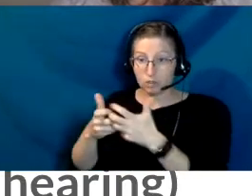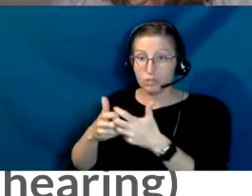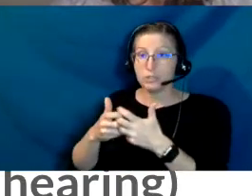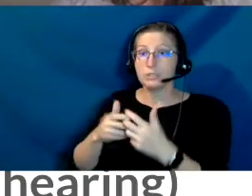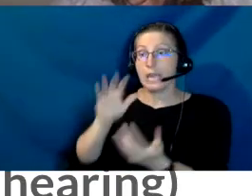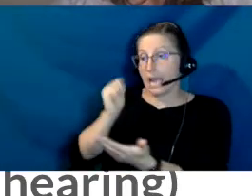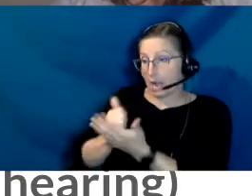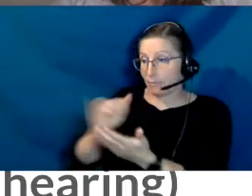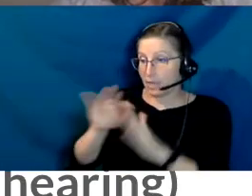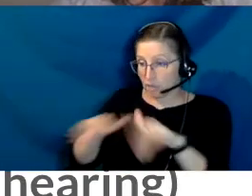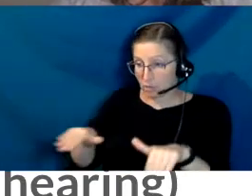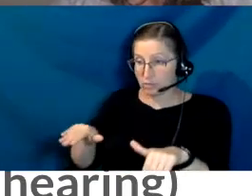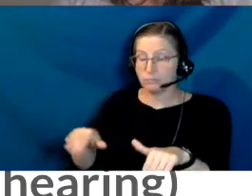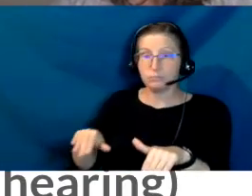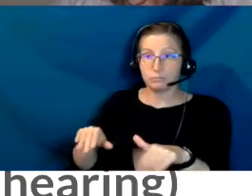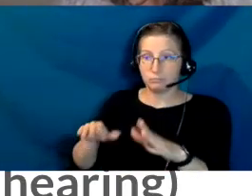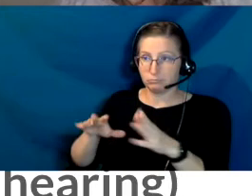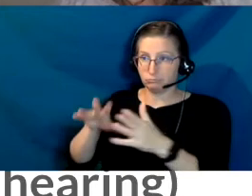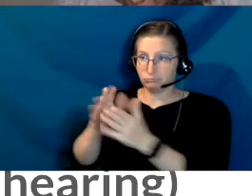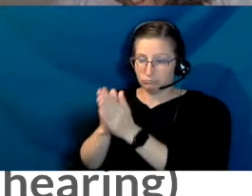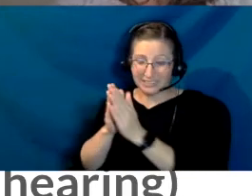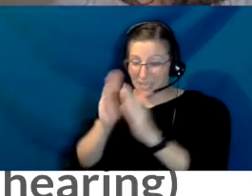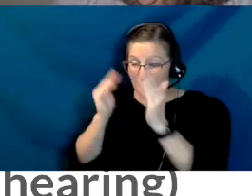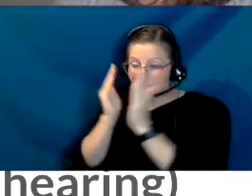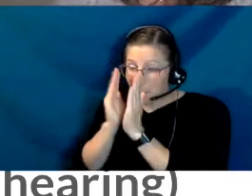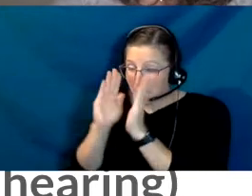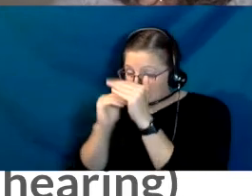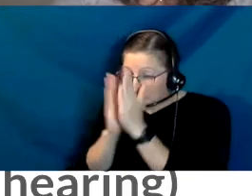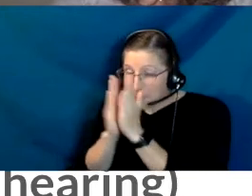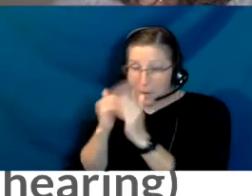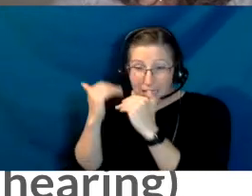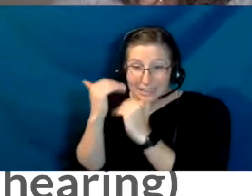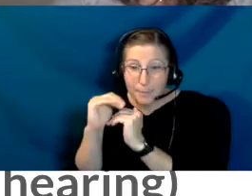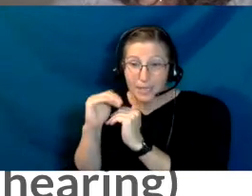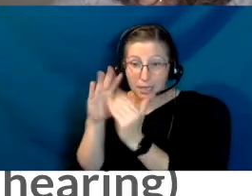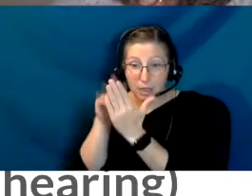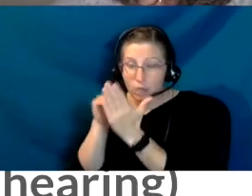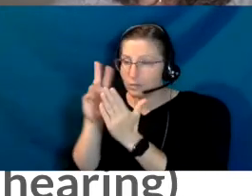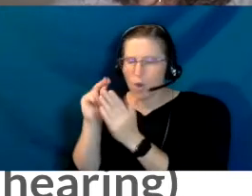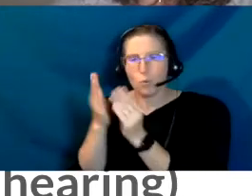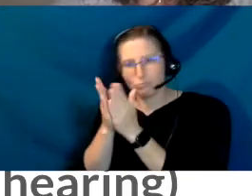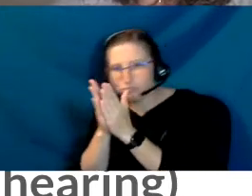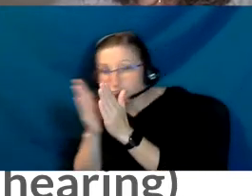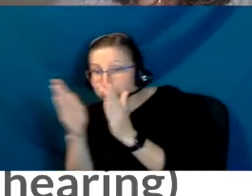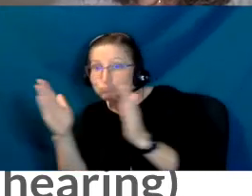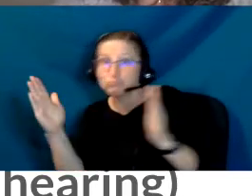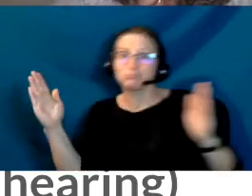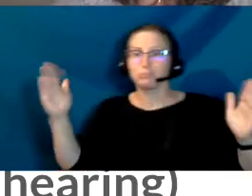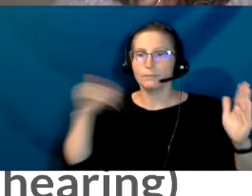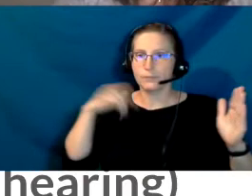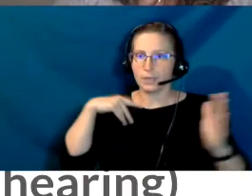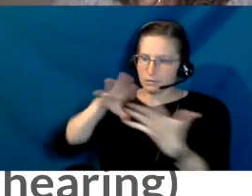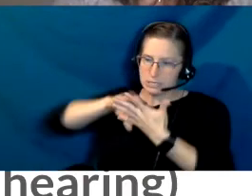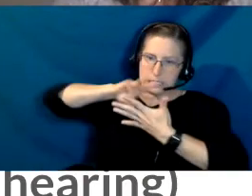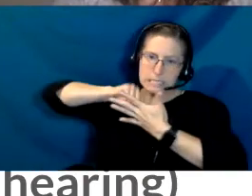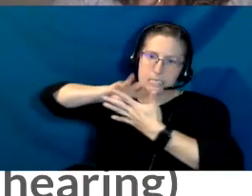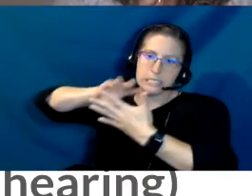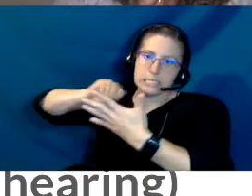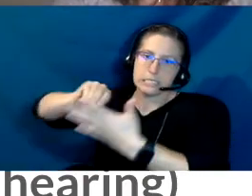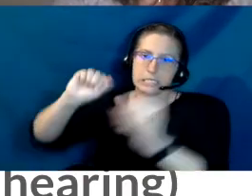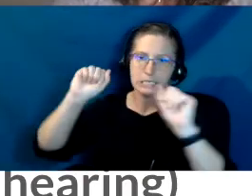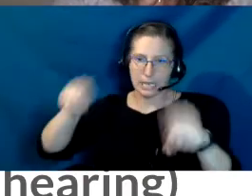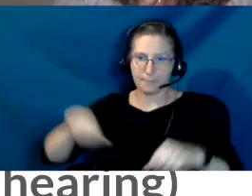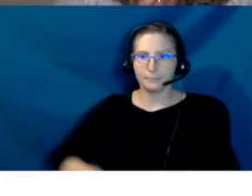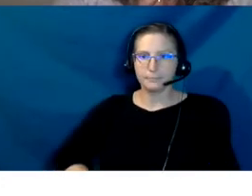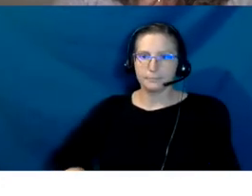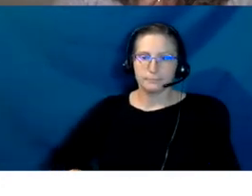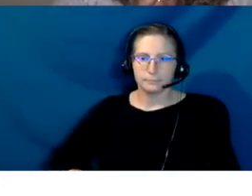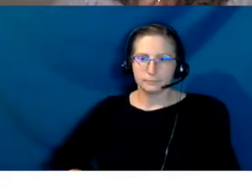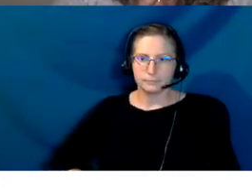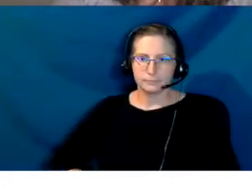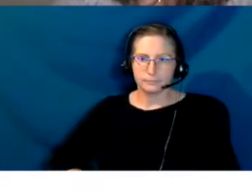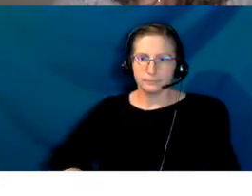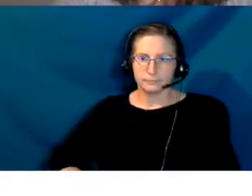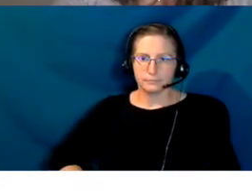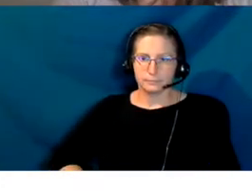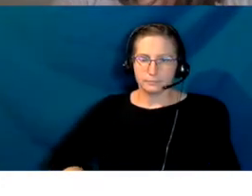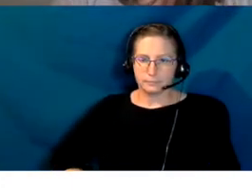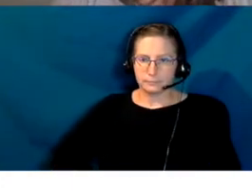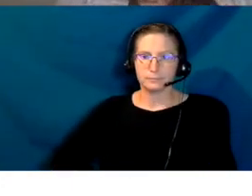just what they can touch and what's within their reach.